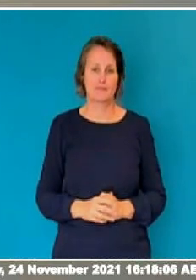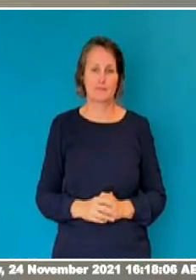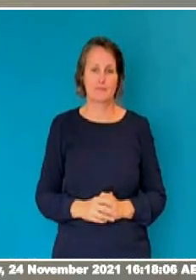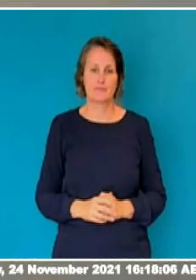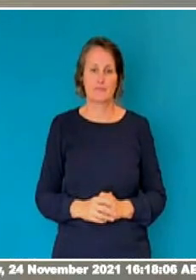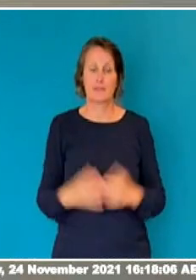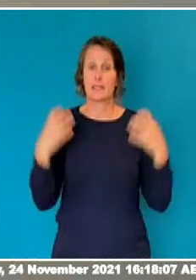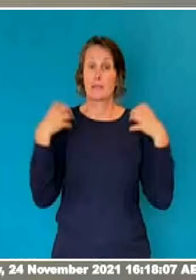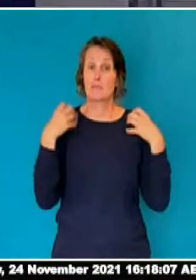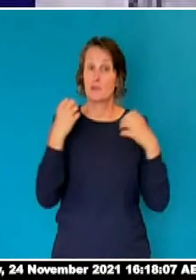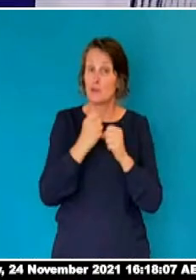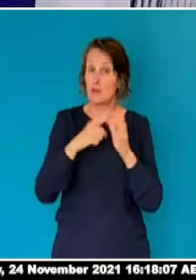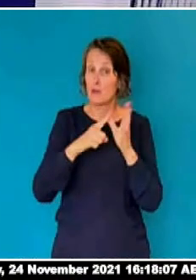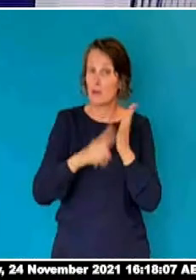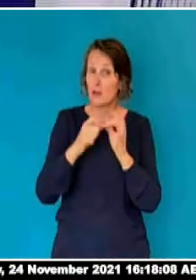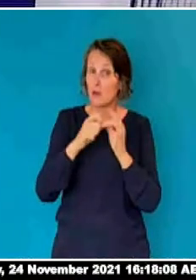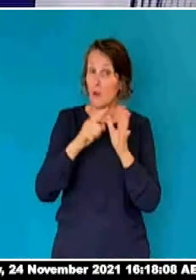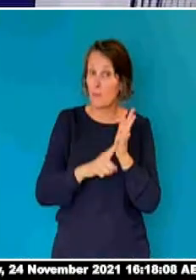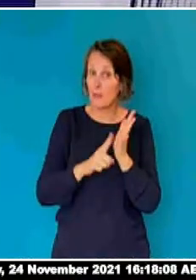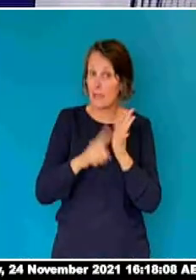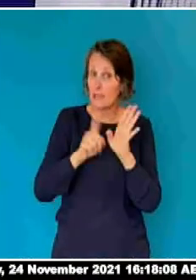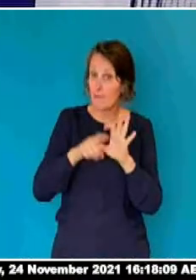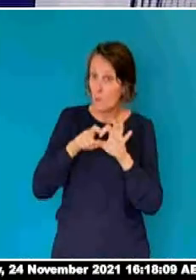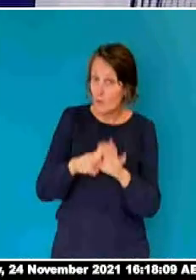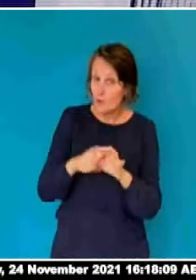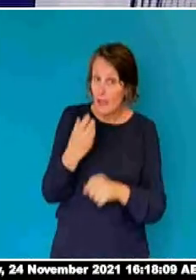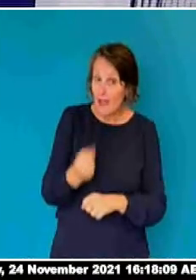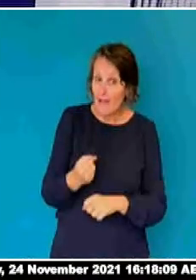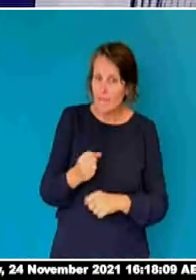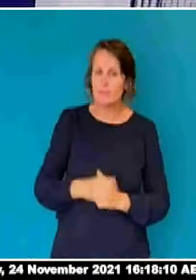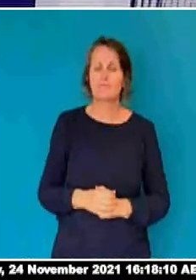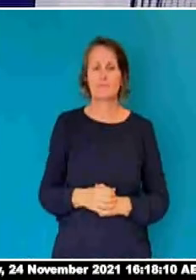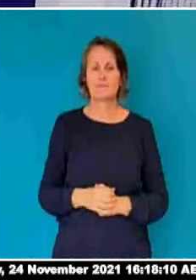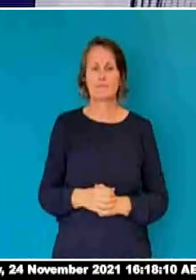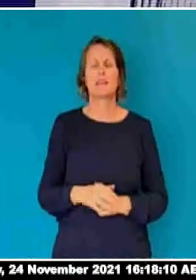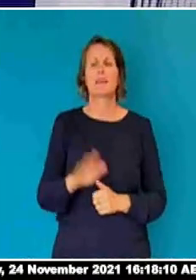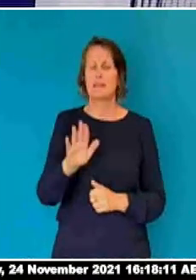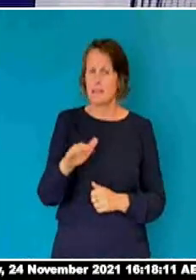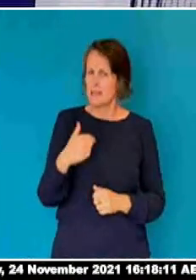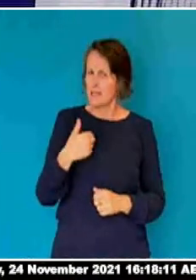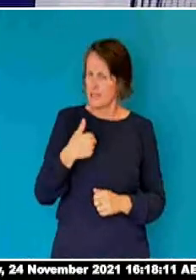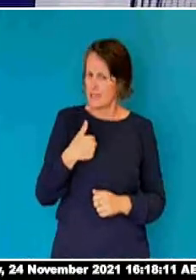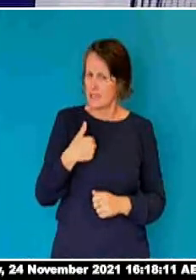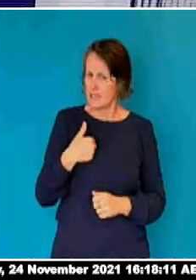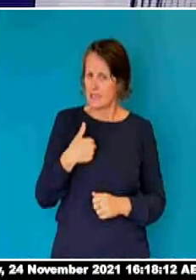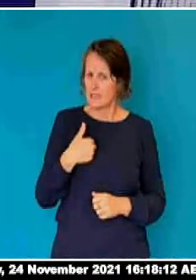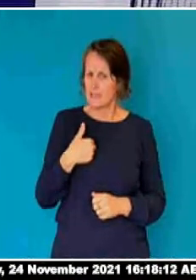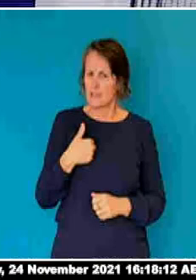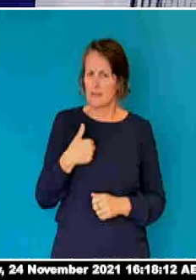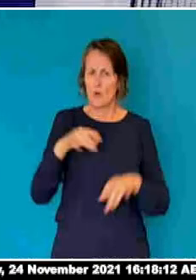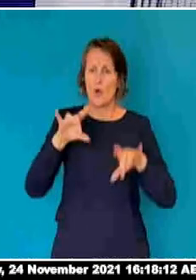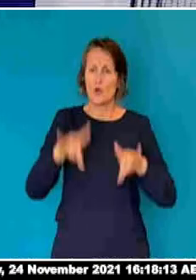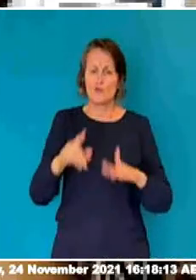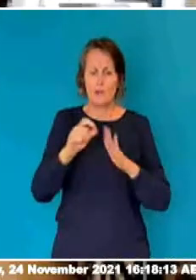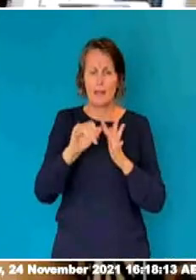questions? COMMISSIONER GALBALLY: First of all, Ms Davies, congratulations on